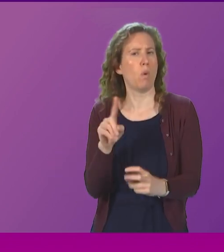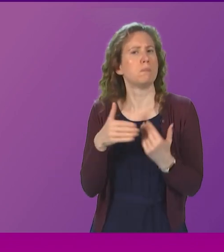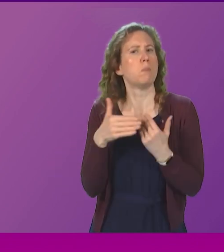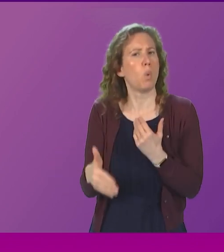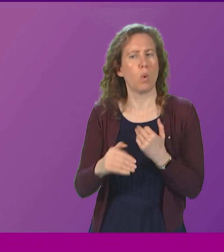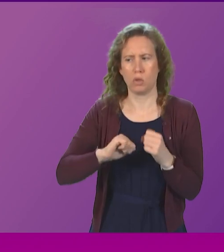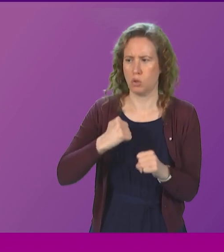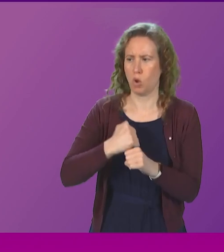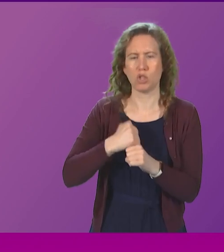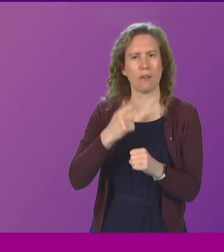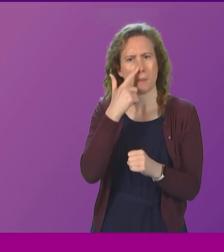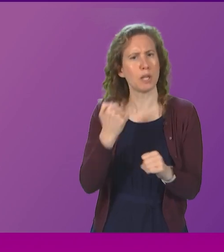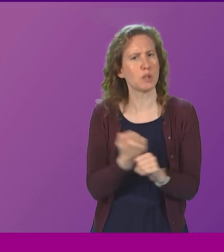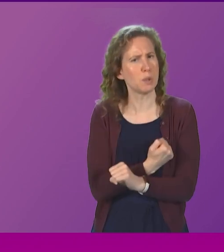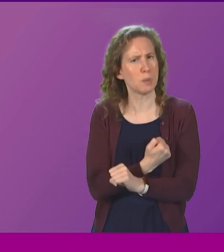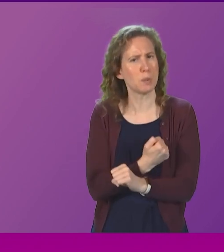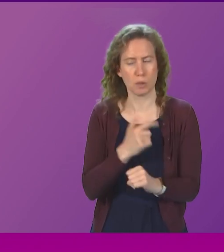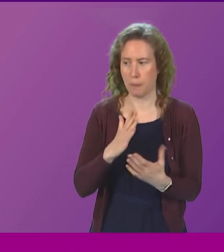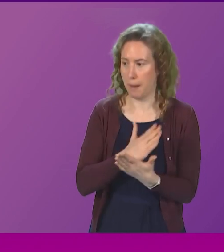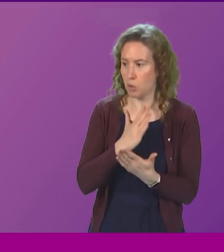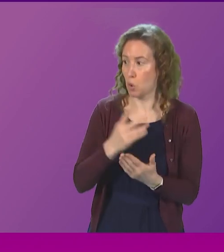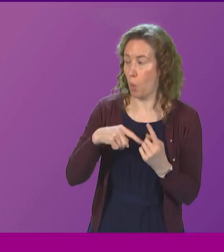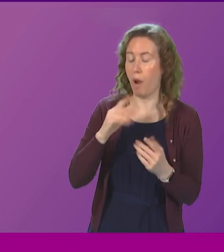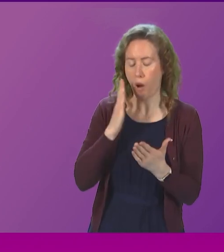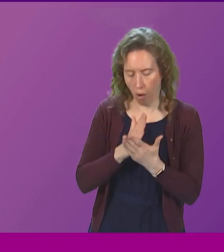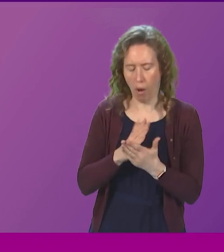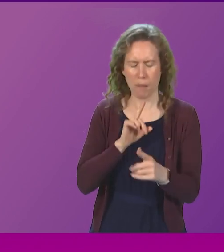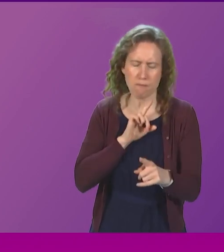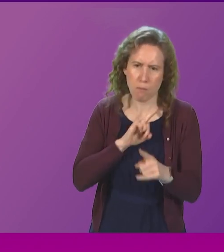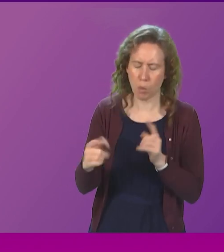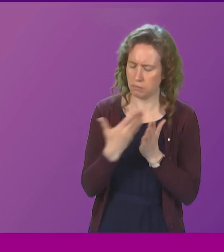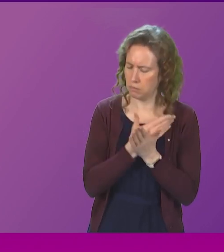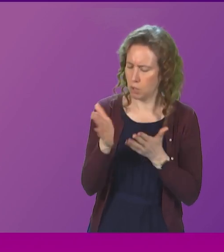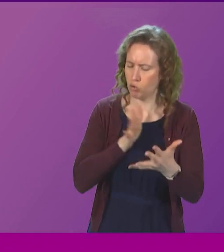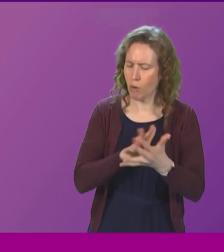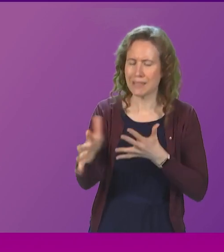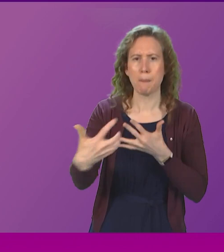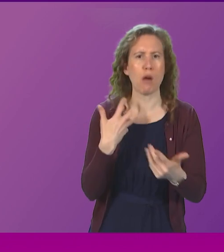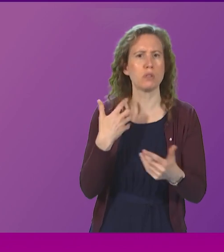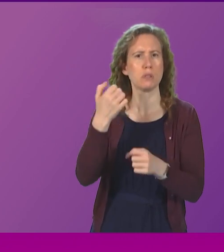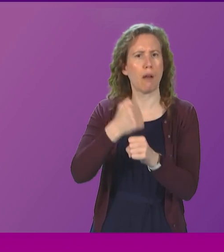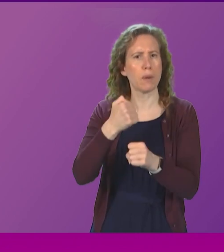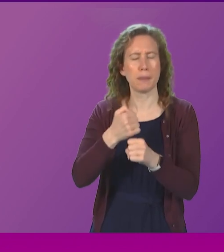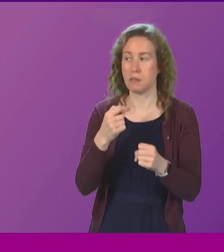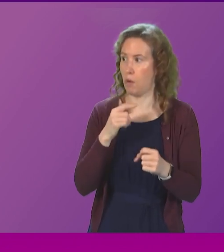Government can do to ensure that we are the most transparent Government on these islands.